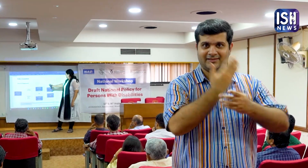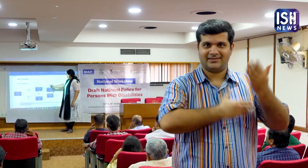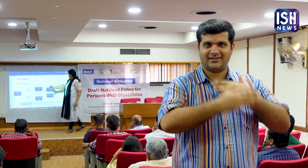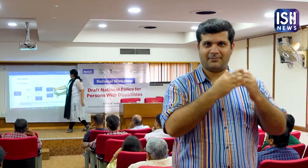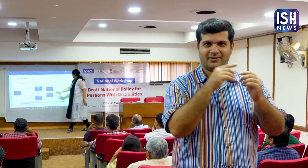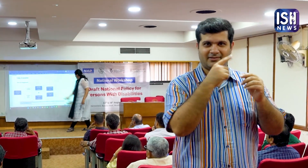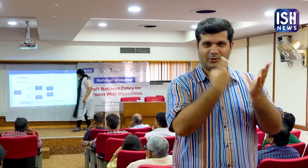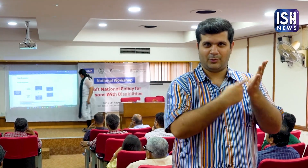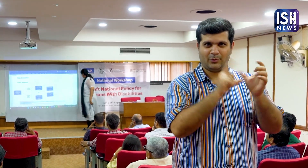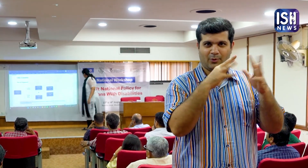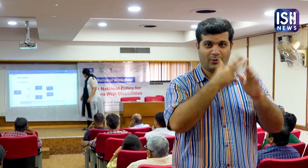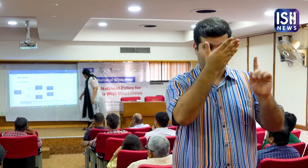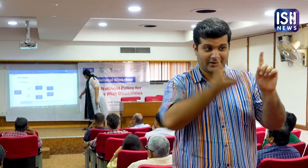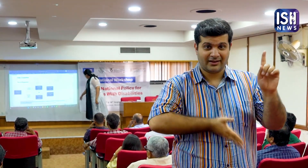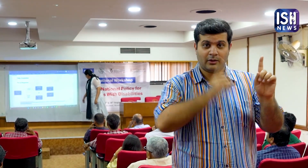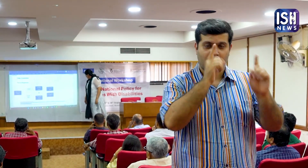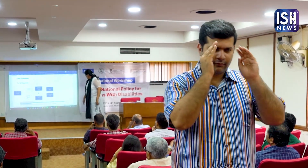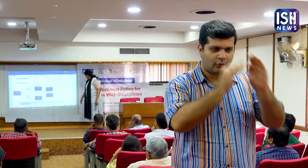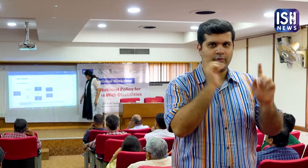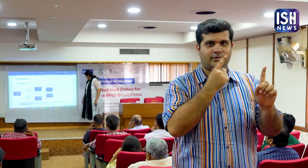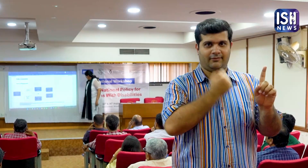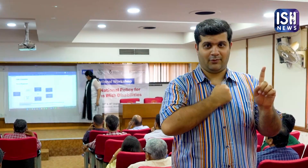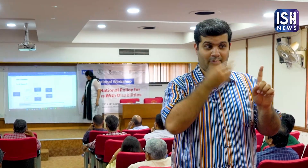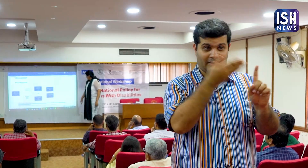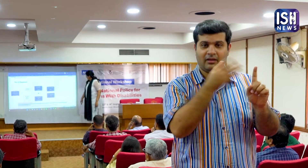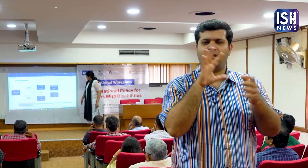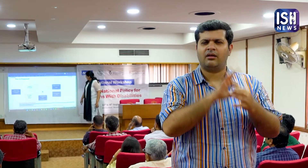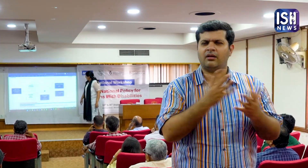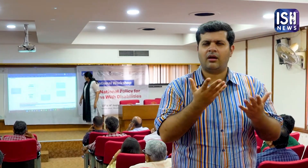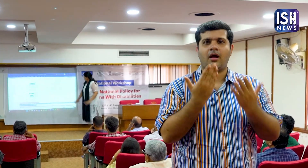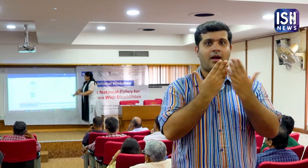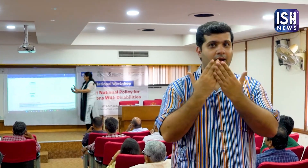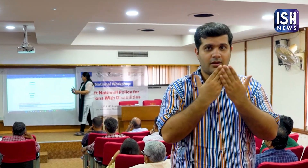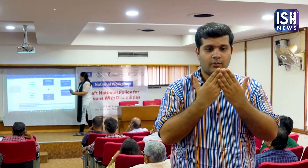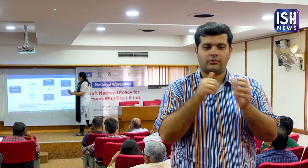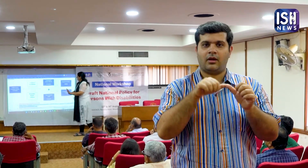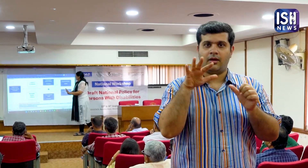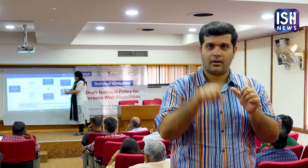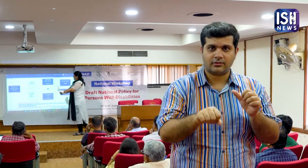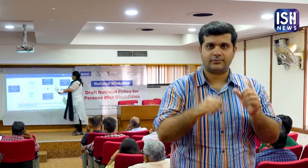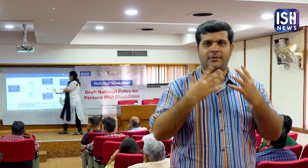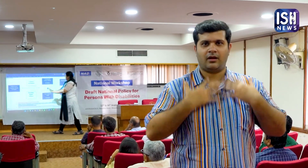and our focus is on the Deafness. The RPWD Act 2016 has provisions for the People with Disabilities in various areas like education,